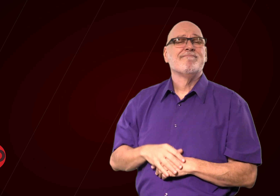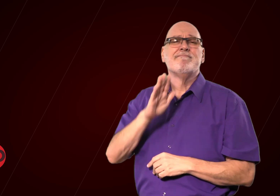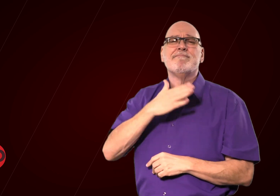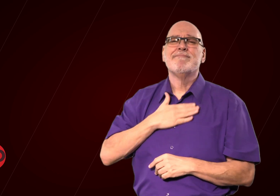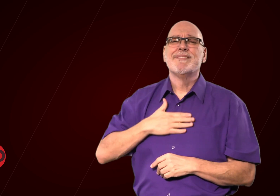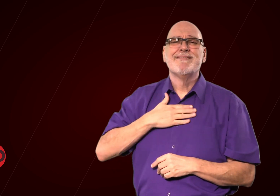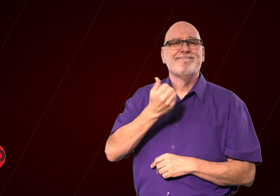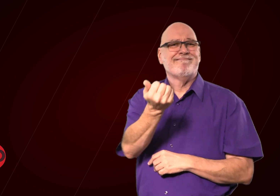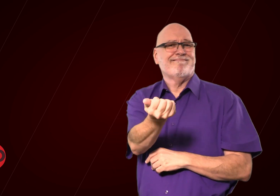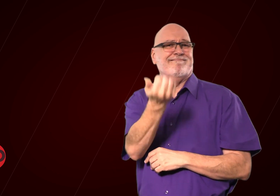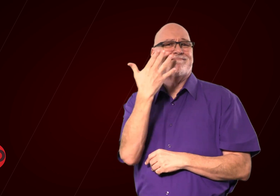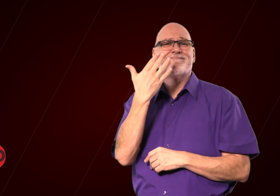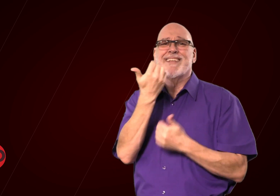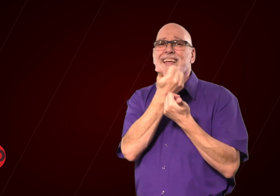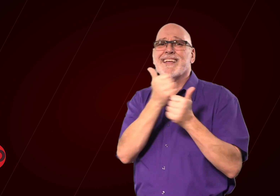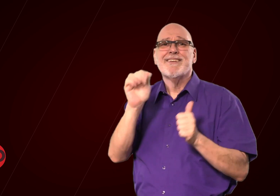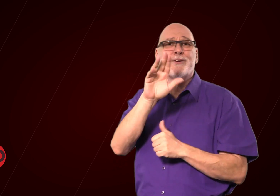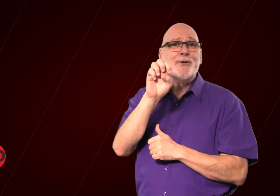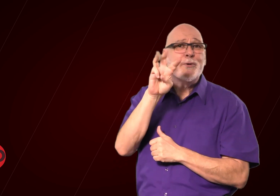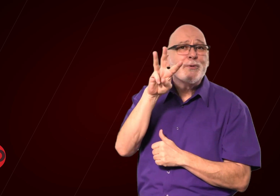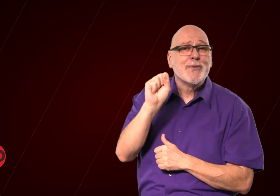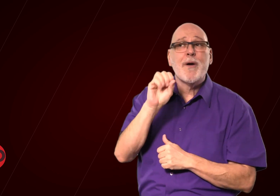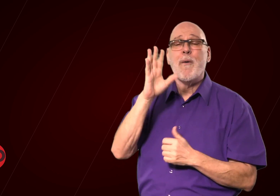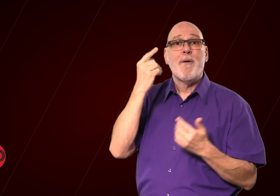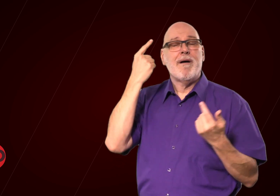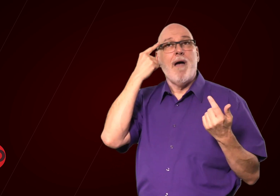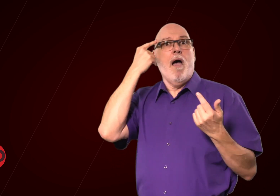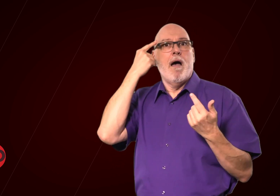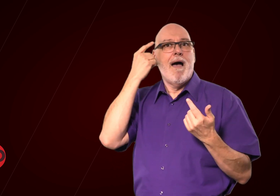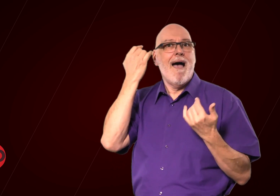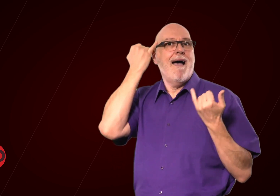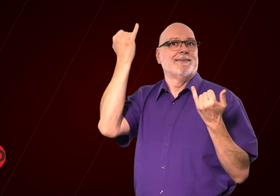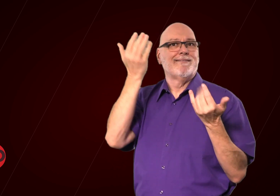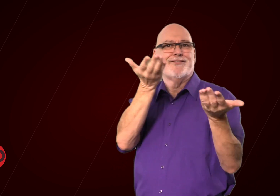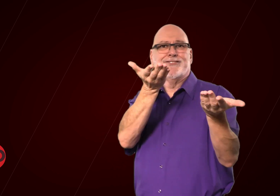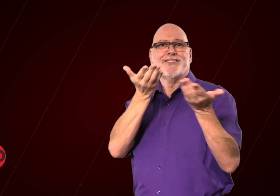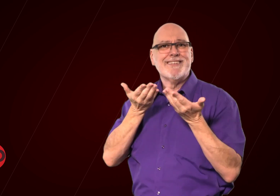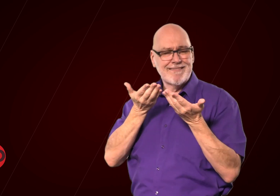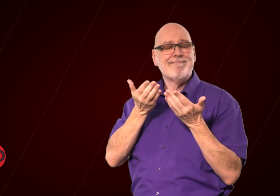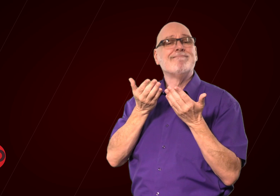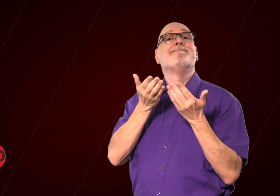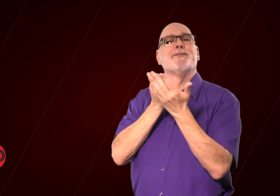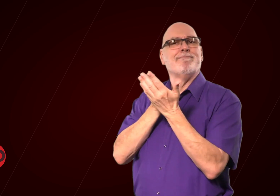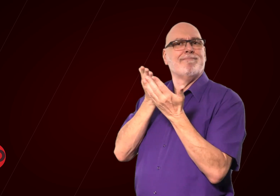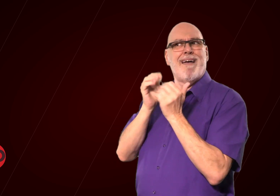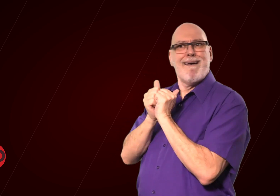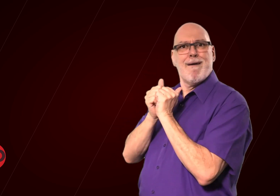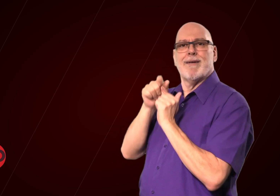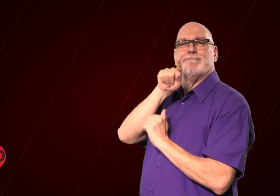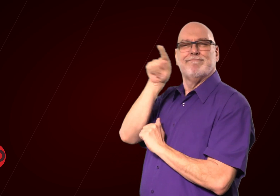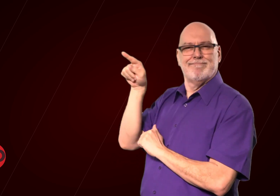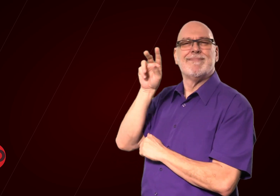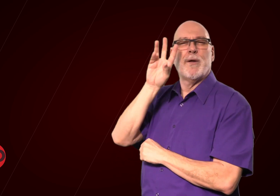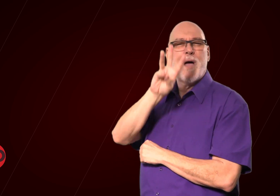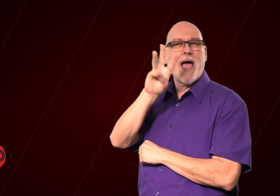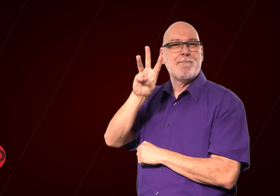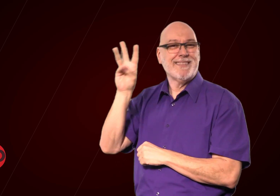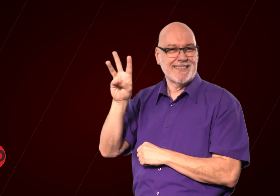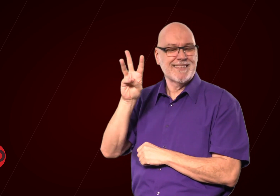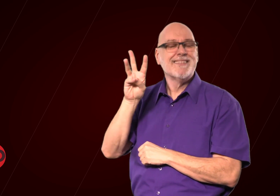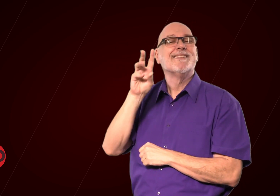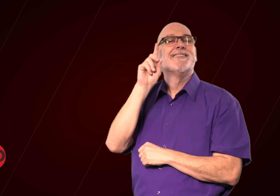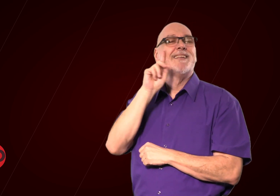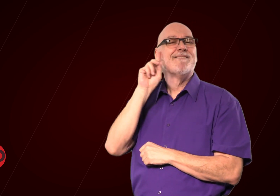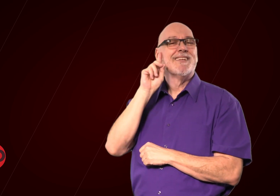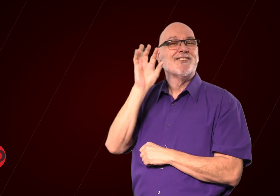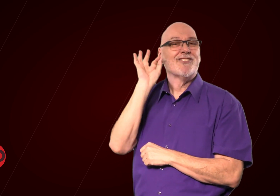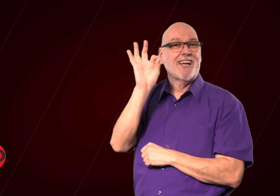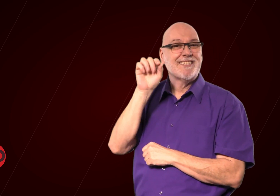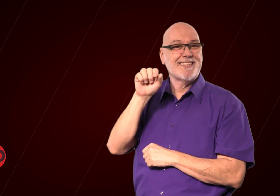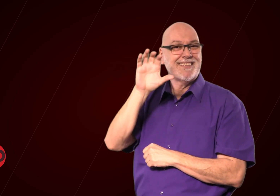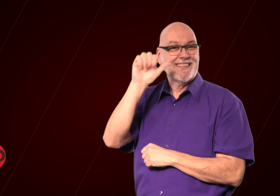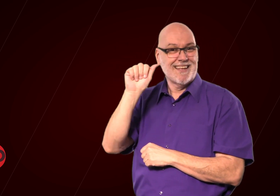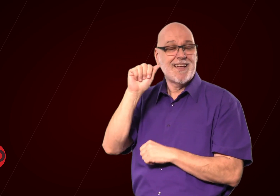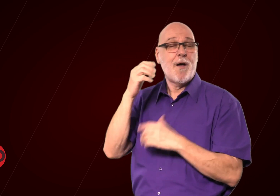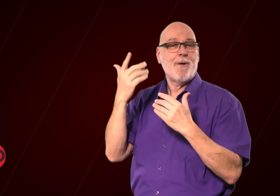Please send your news suggestions through our website www.DeafDots.ca